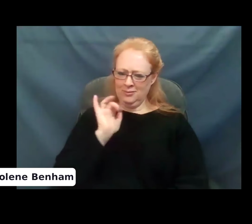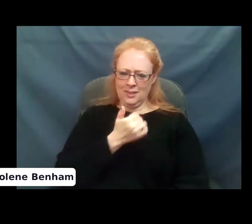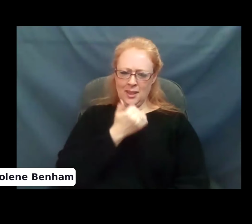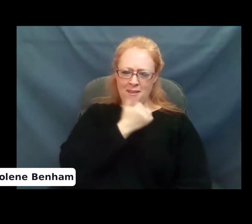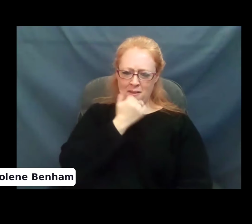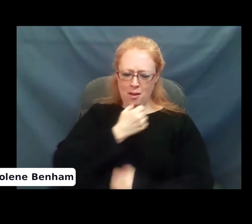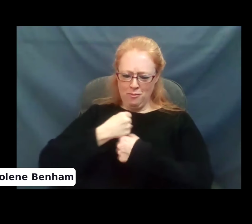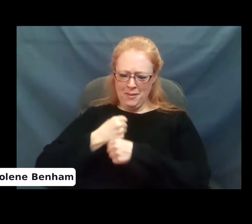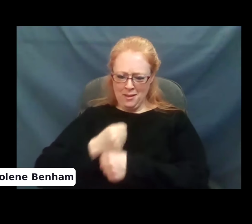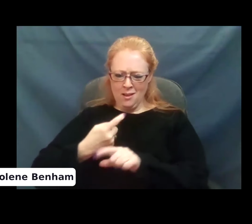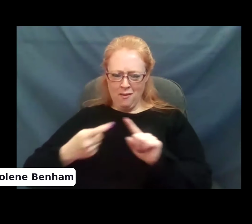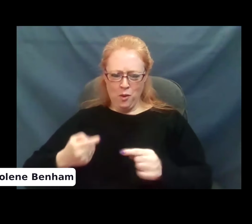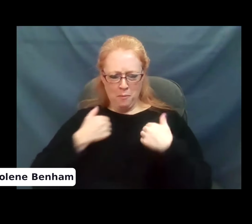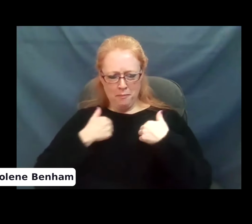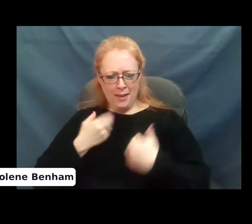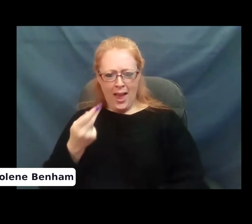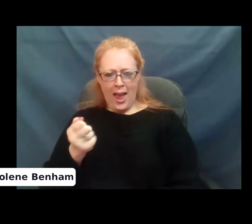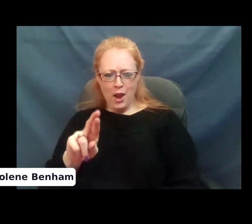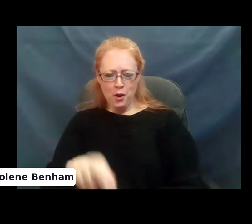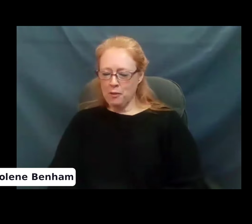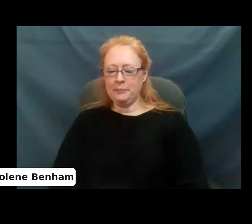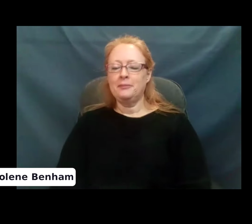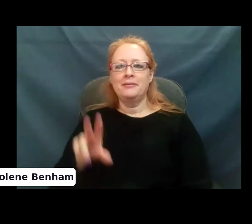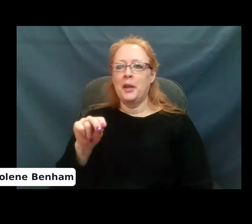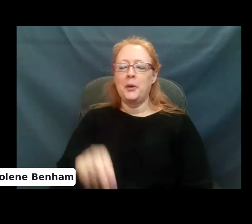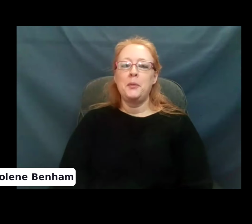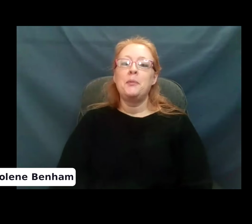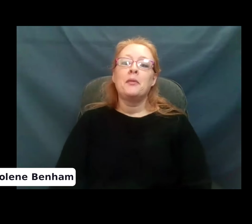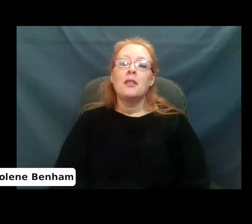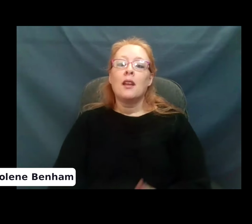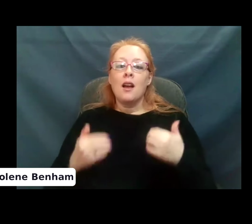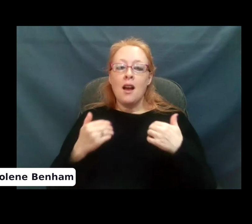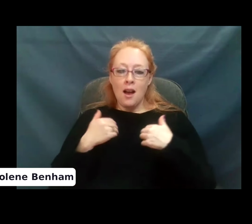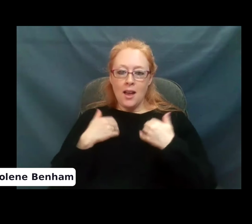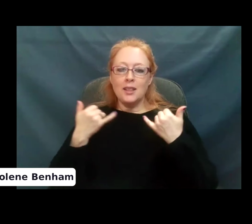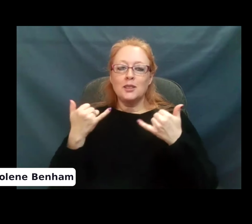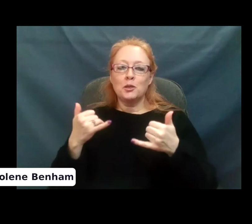I heart cat fabric and dog fabric I thought knitted from hair. Okay.